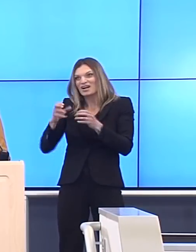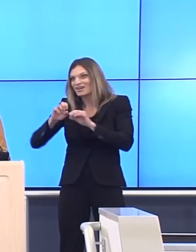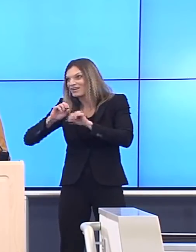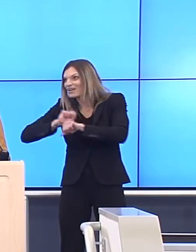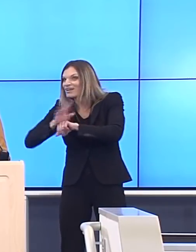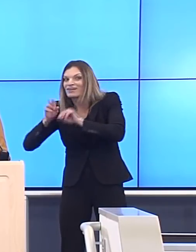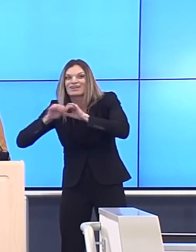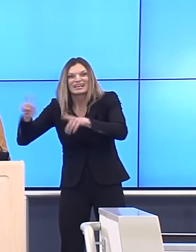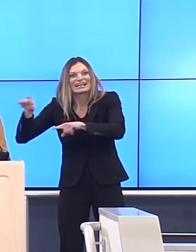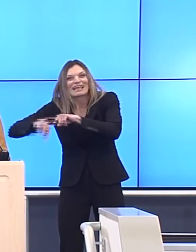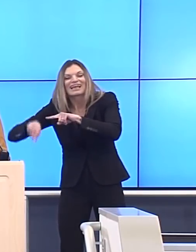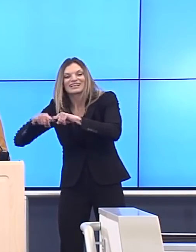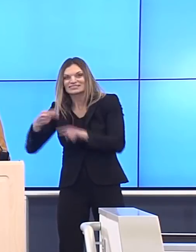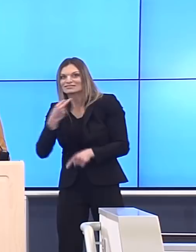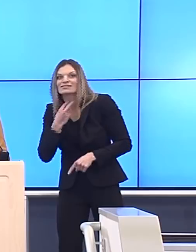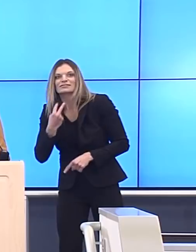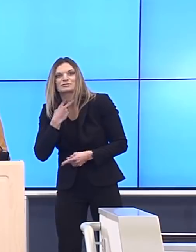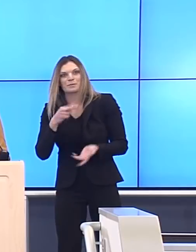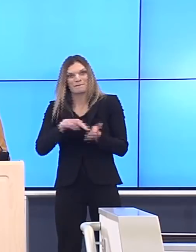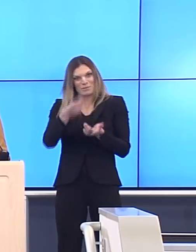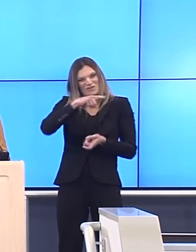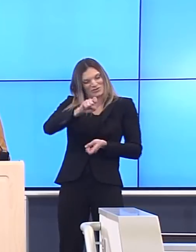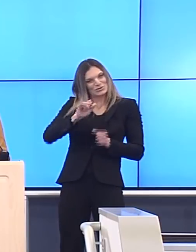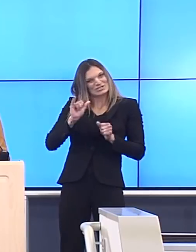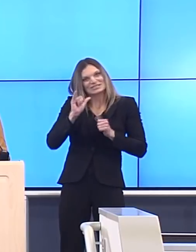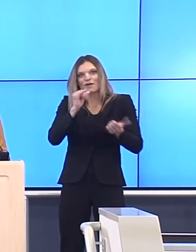OR DO IT TO HELP THE SMALL WANTS TO KEEP THEIR DOORS